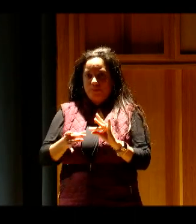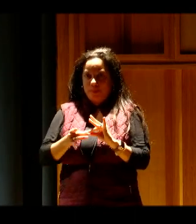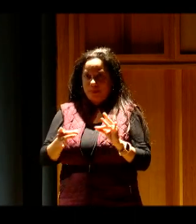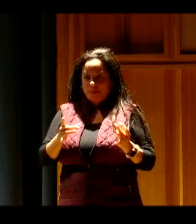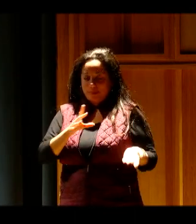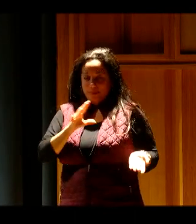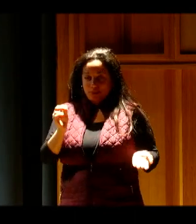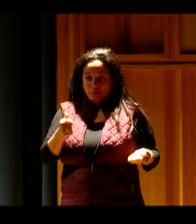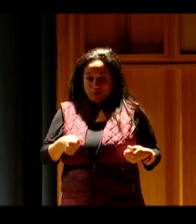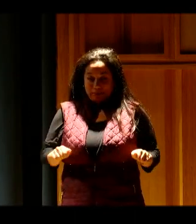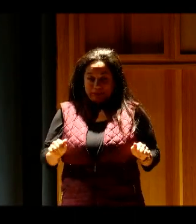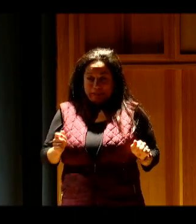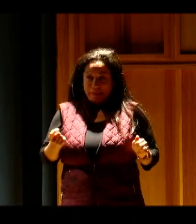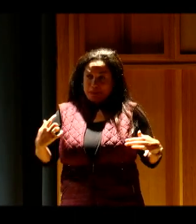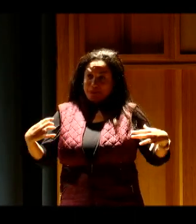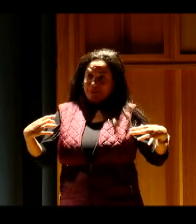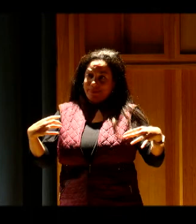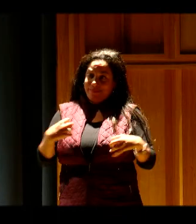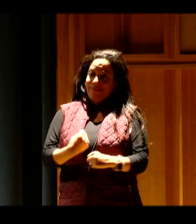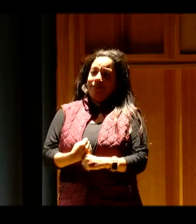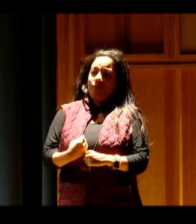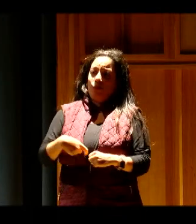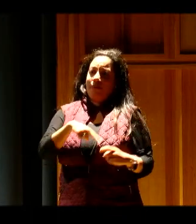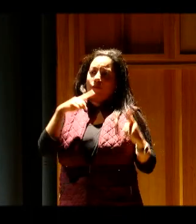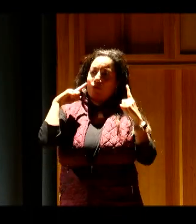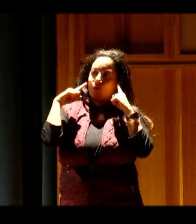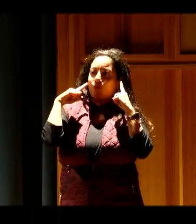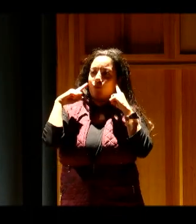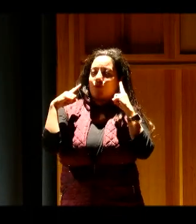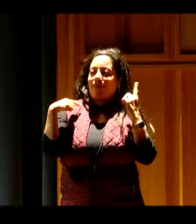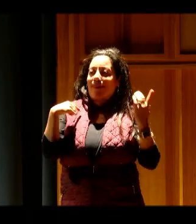try a bit to summarize what we've heard, it's occurring to me now